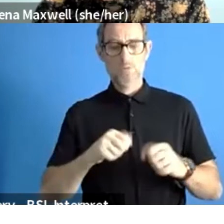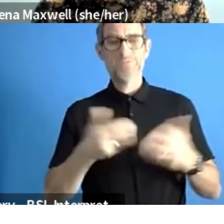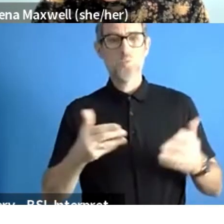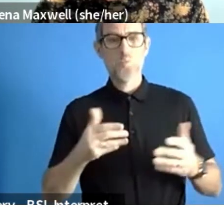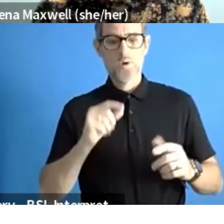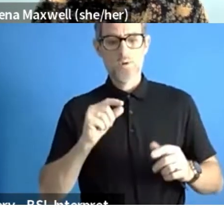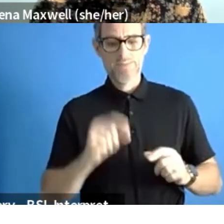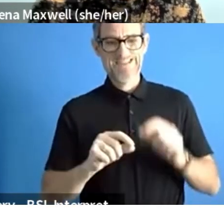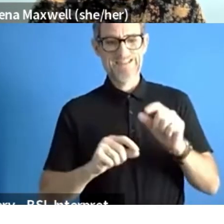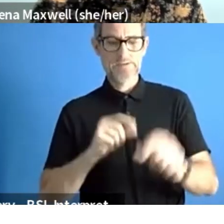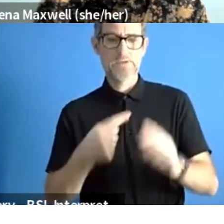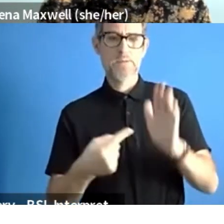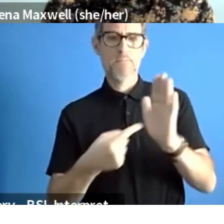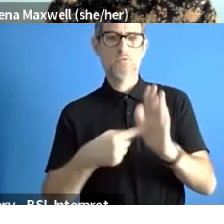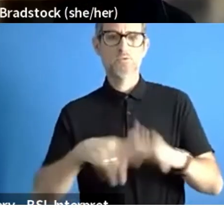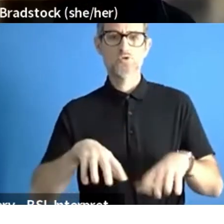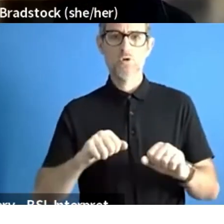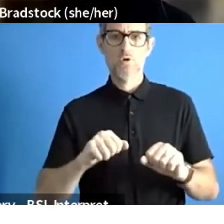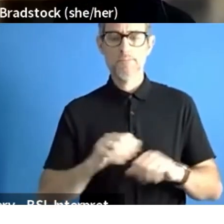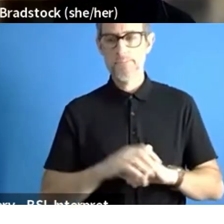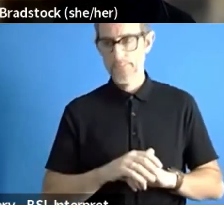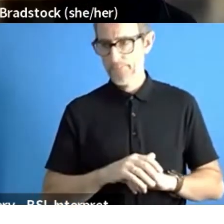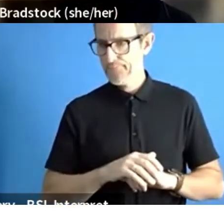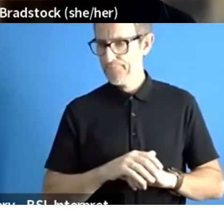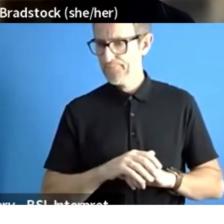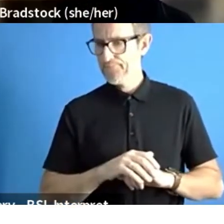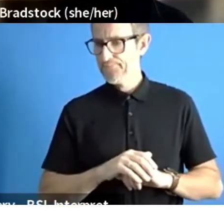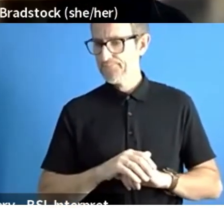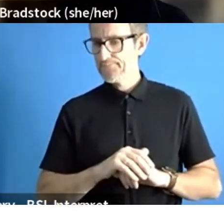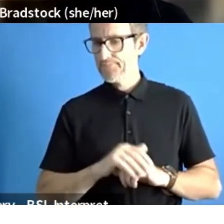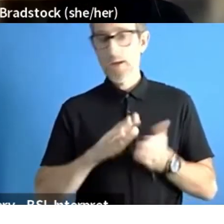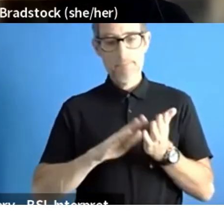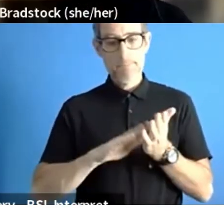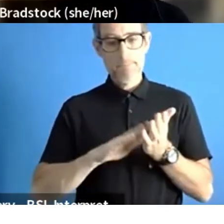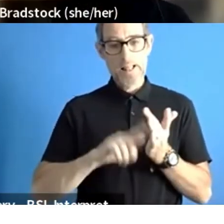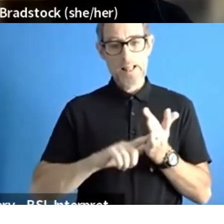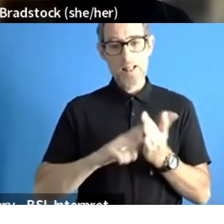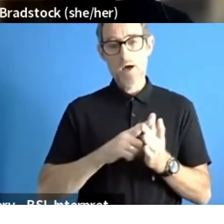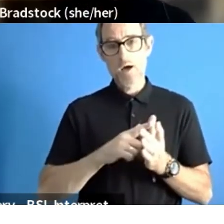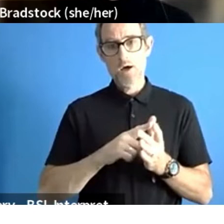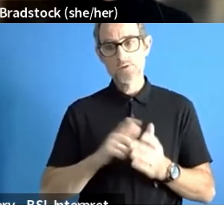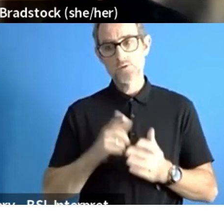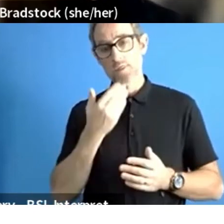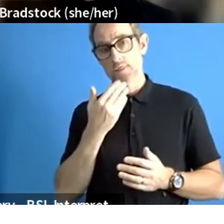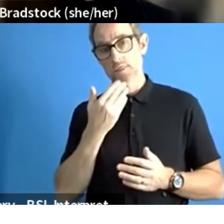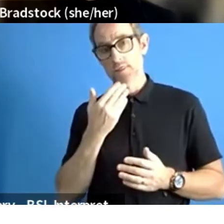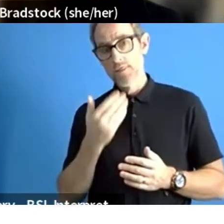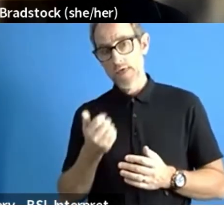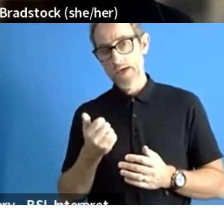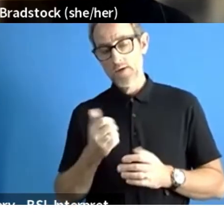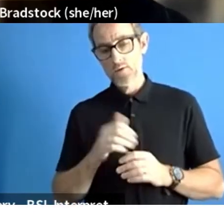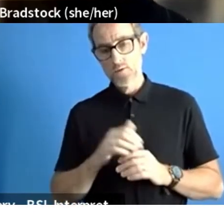It's important to get started. Milla?